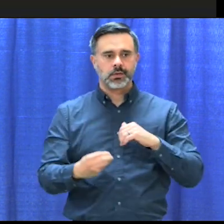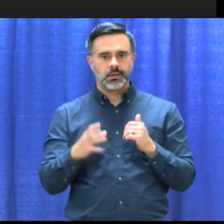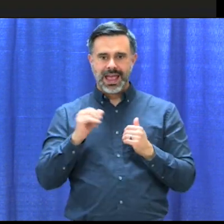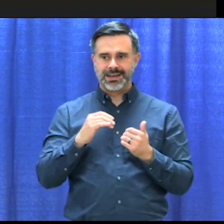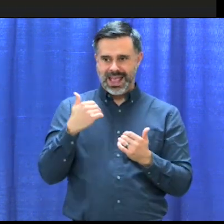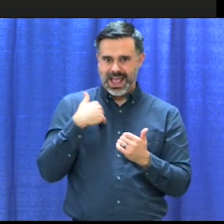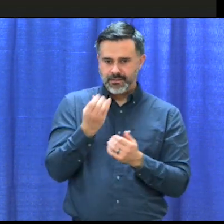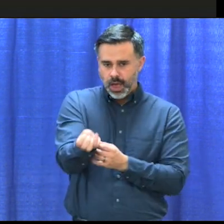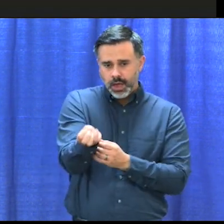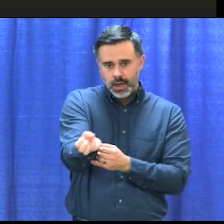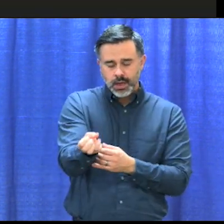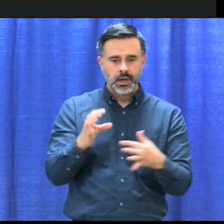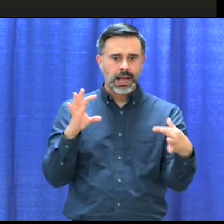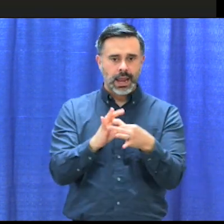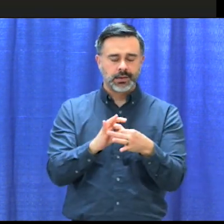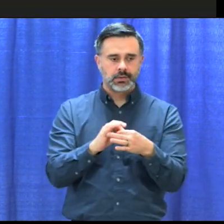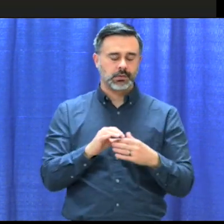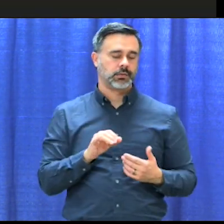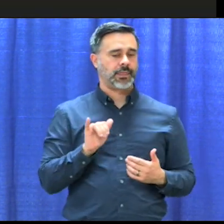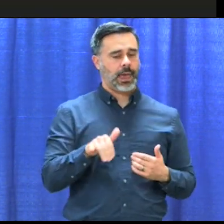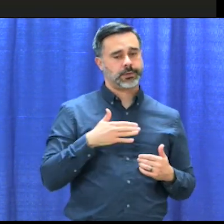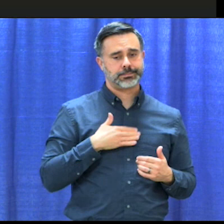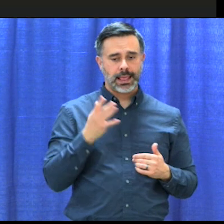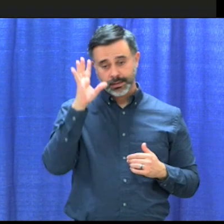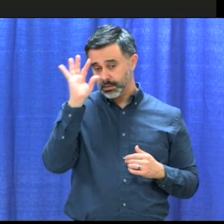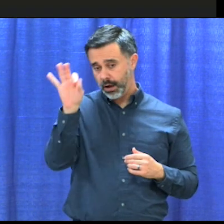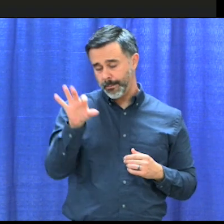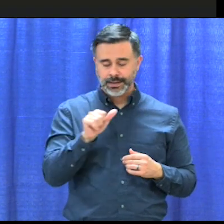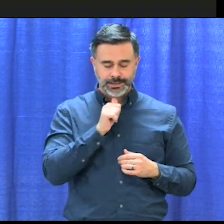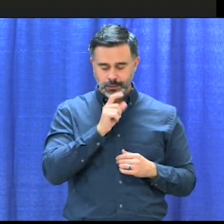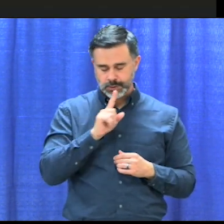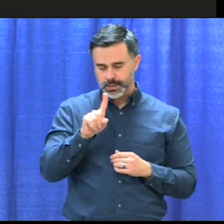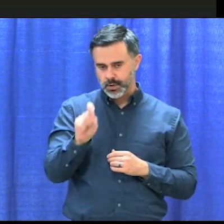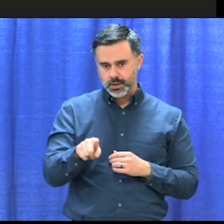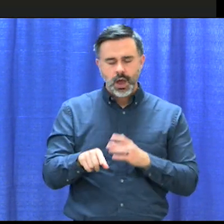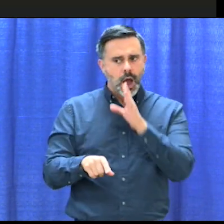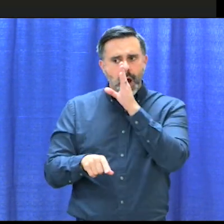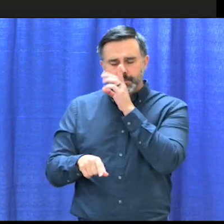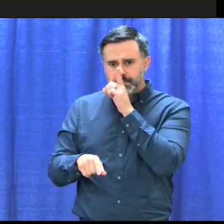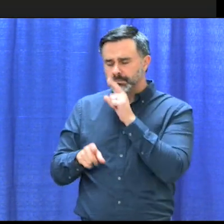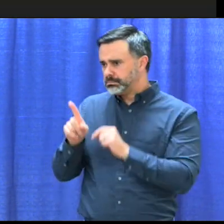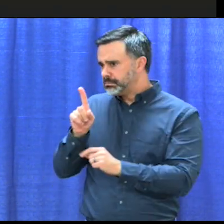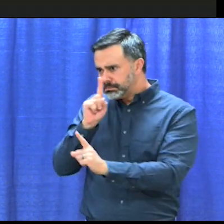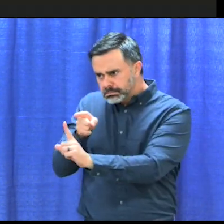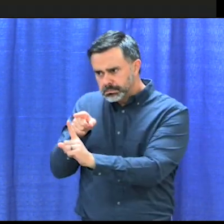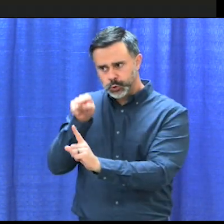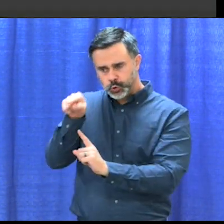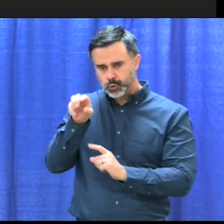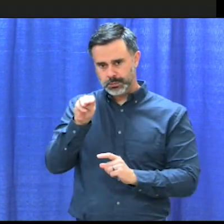And that's more of a comment than a question not at all directly personal to miss Santana I'm looking forward to work with her.